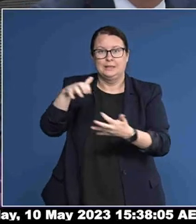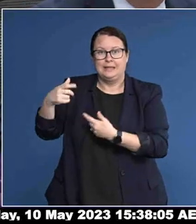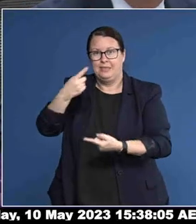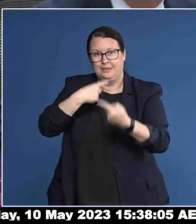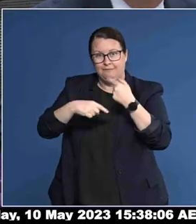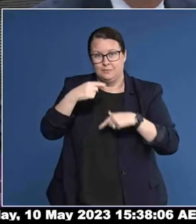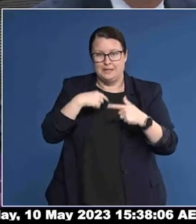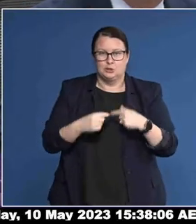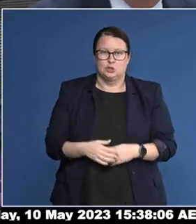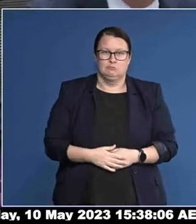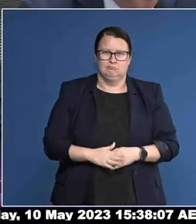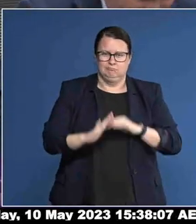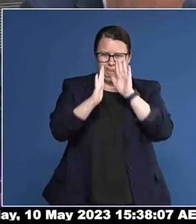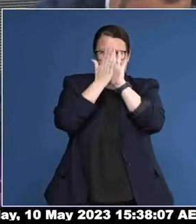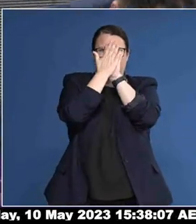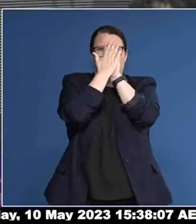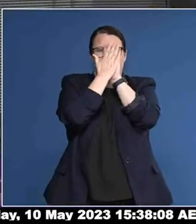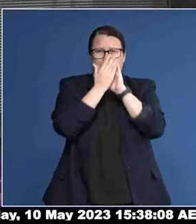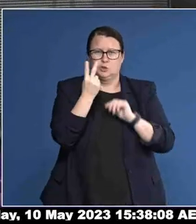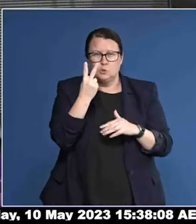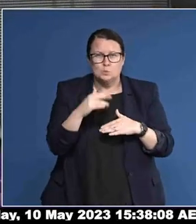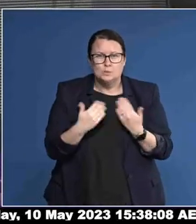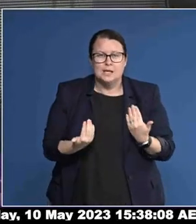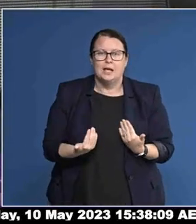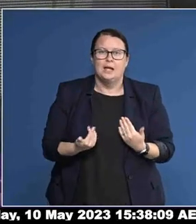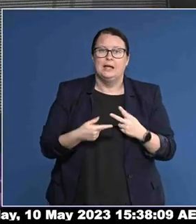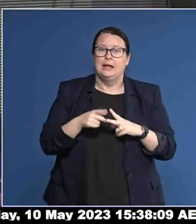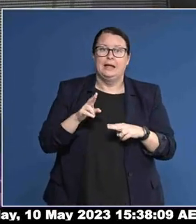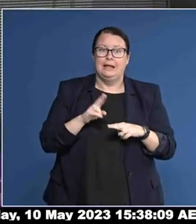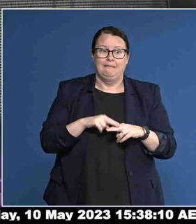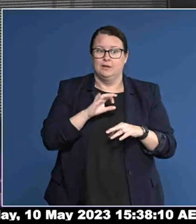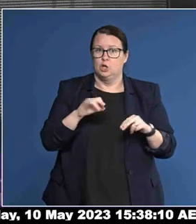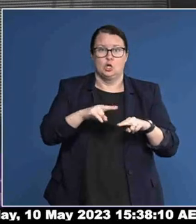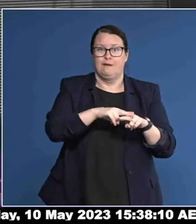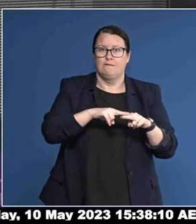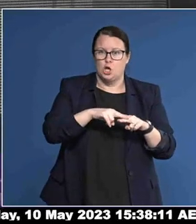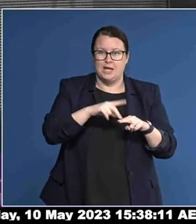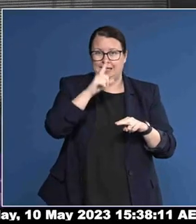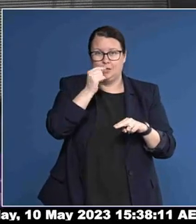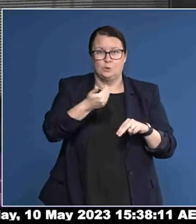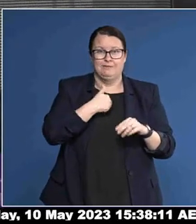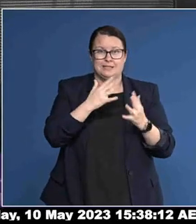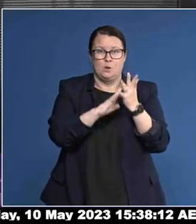It is a very short time. If it's not Friday, then at least perhaps Wednesday next week so that we can just have